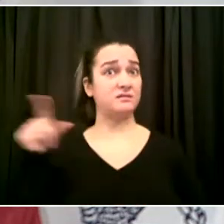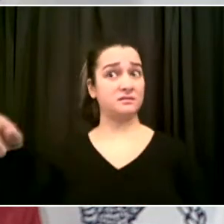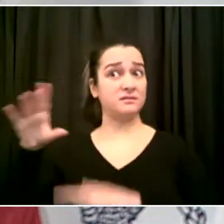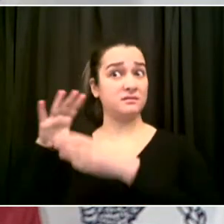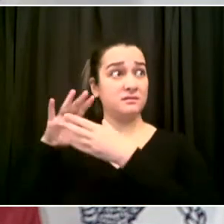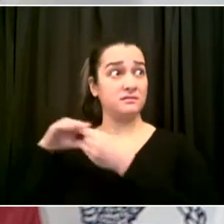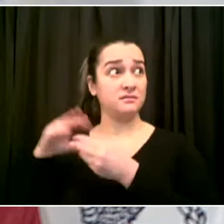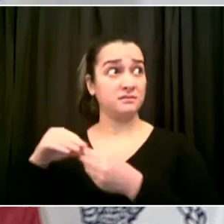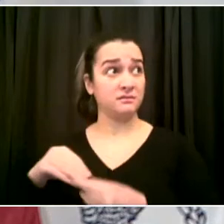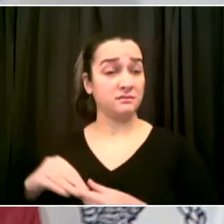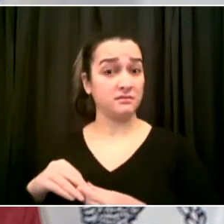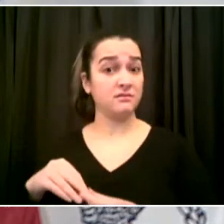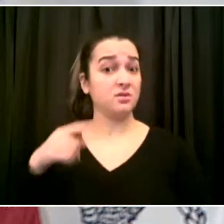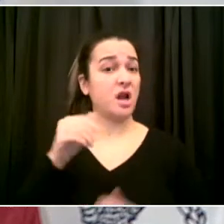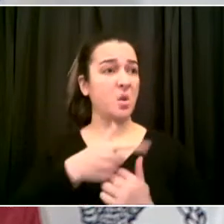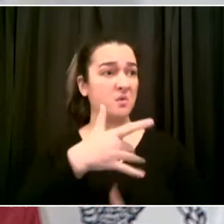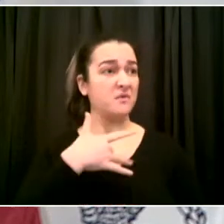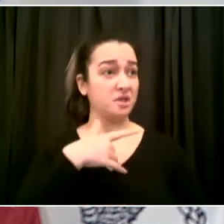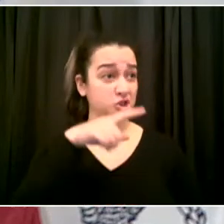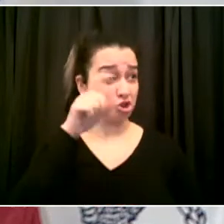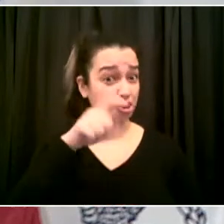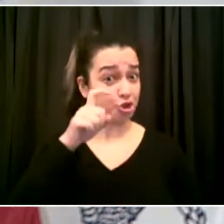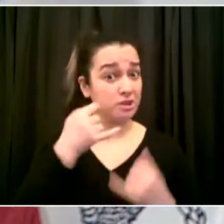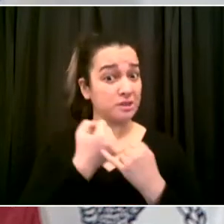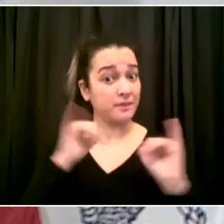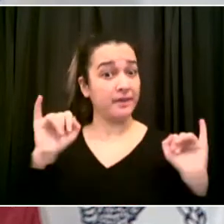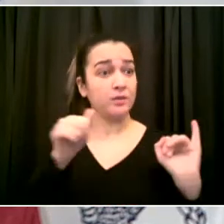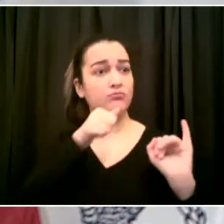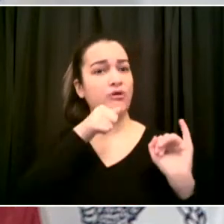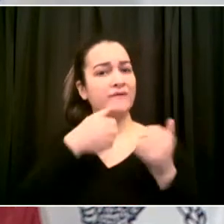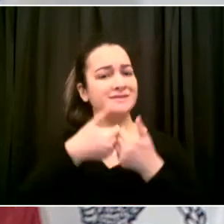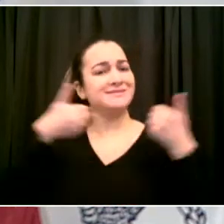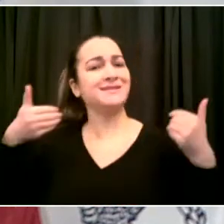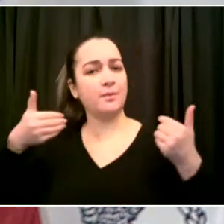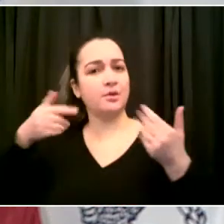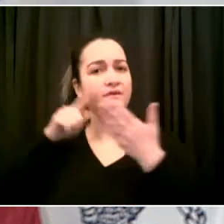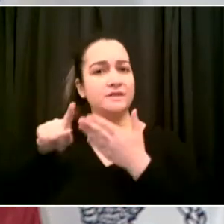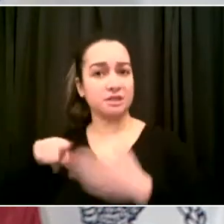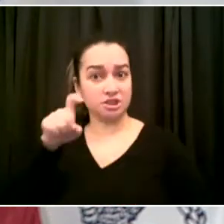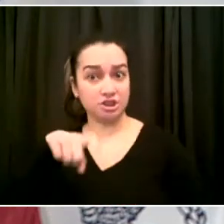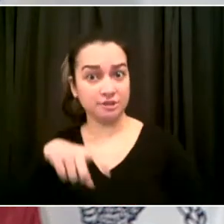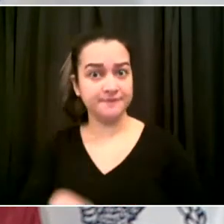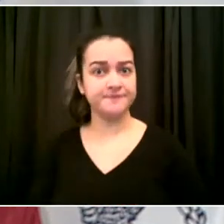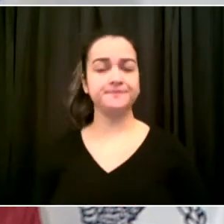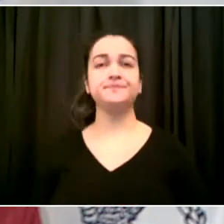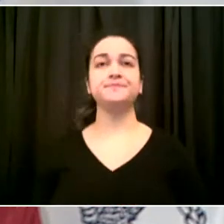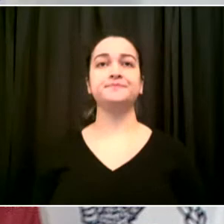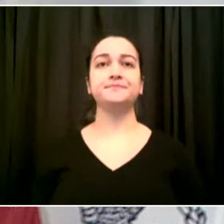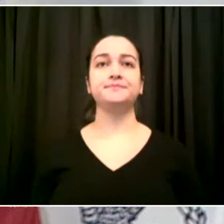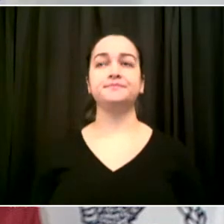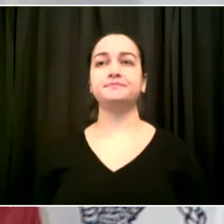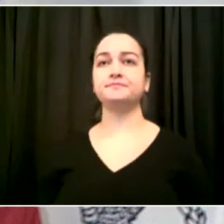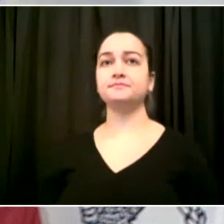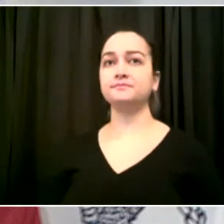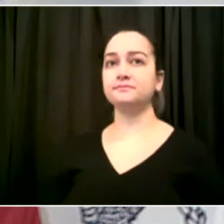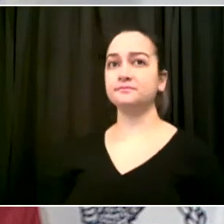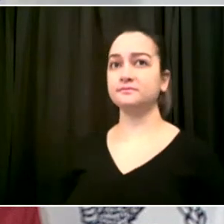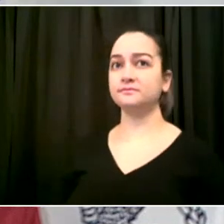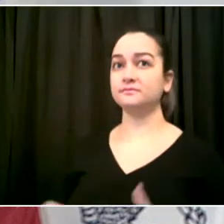INVESTIGATION? I DON'T THINK IT IS ACCURATE AT ALL. AS I TALKED ABOUT IT